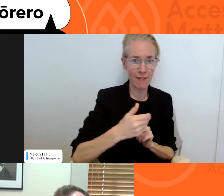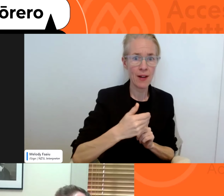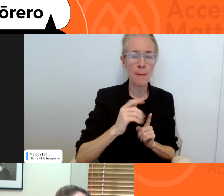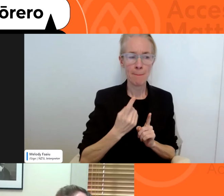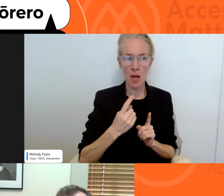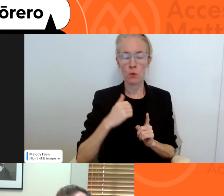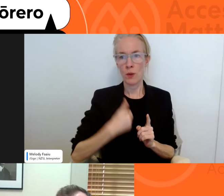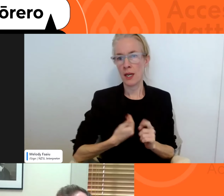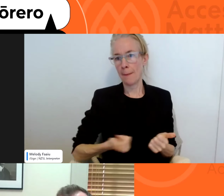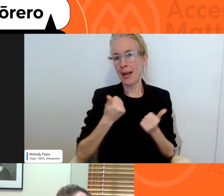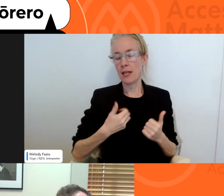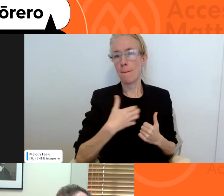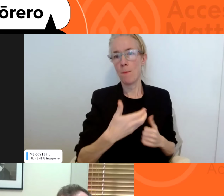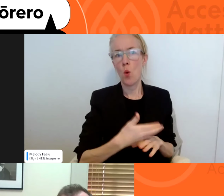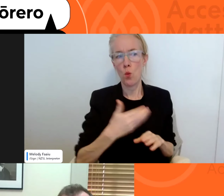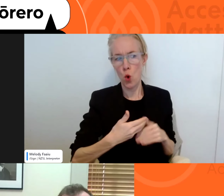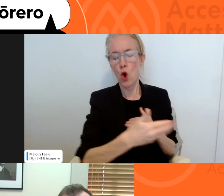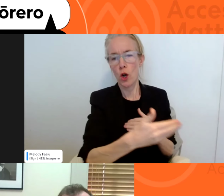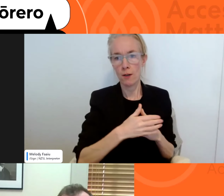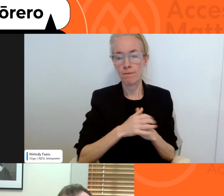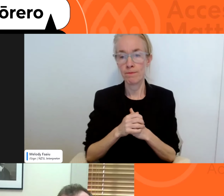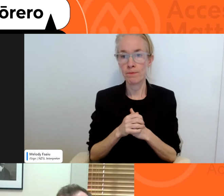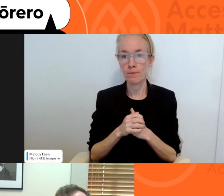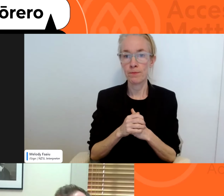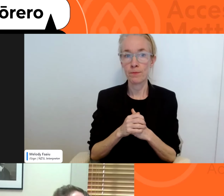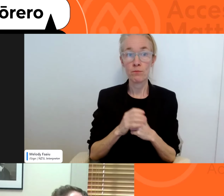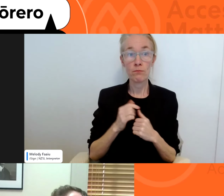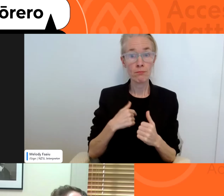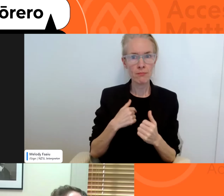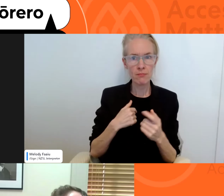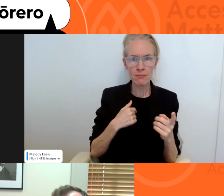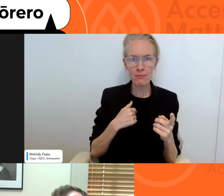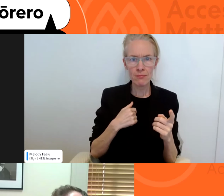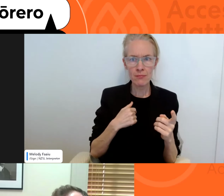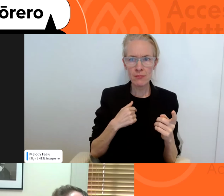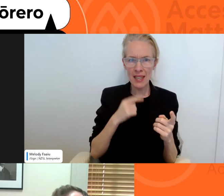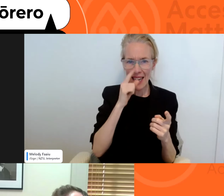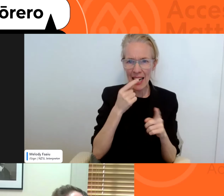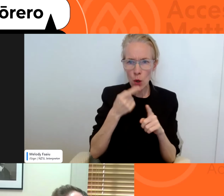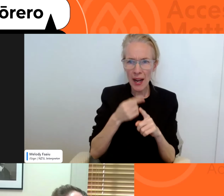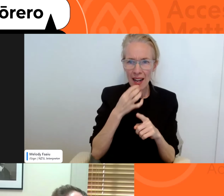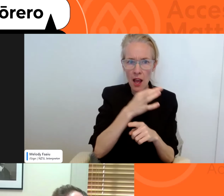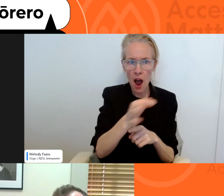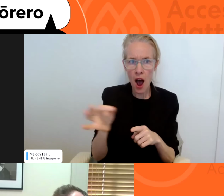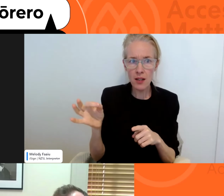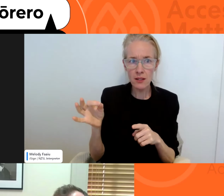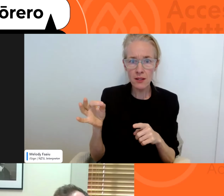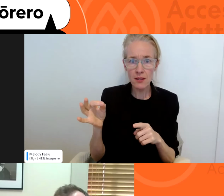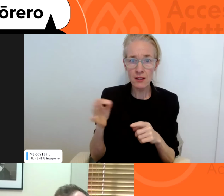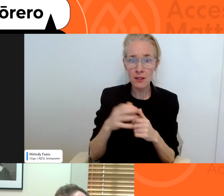we start, is there the provision for attendees to ask questions?